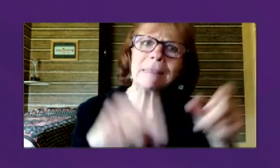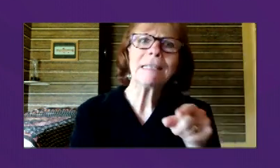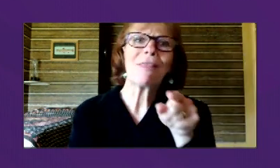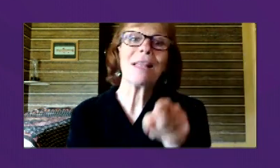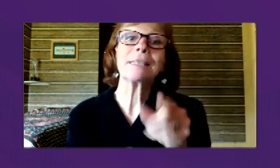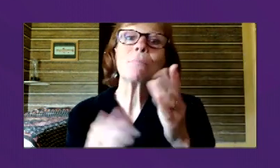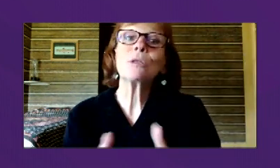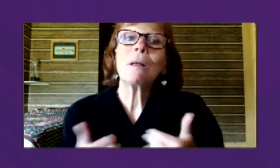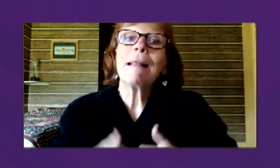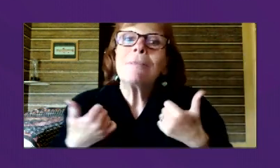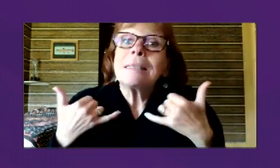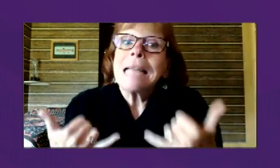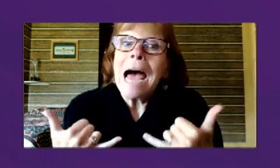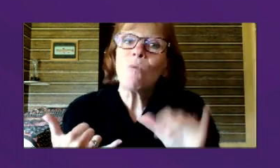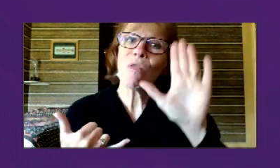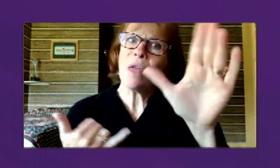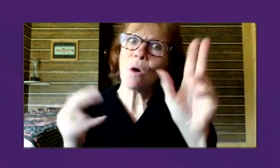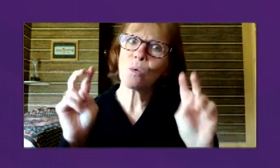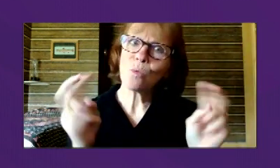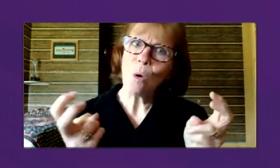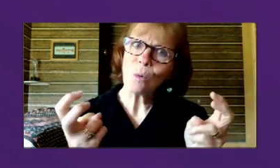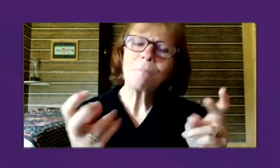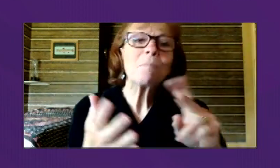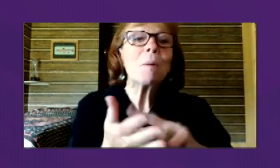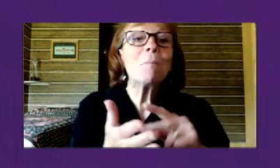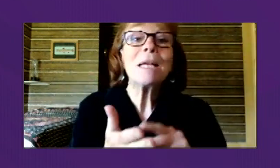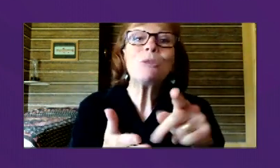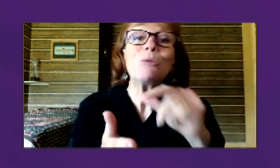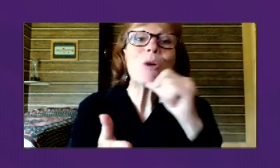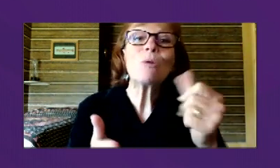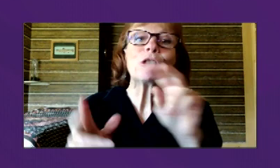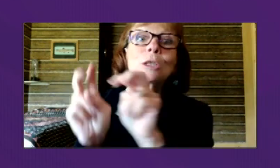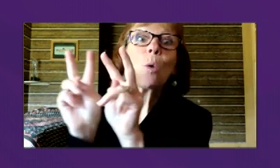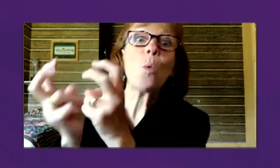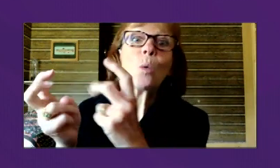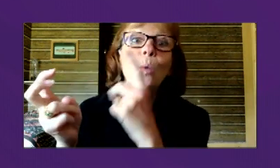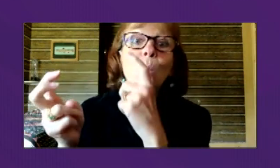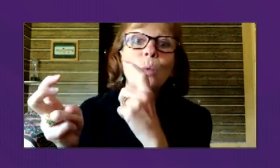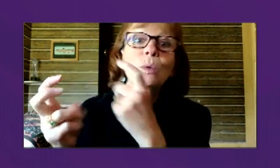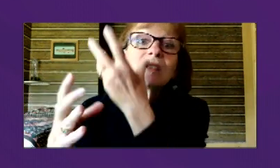to incorporate a Native perspective into your classroom by directly quoting Native Voices.